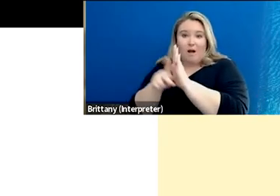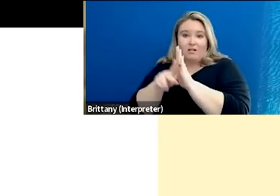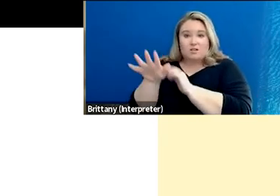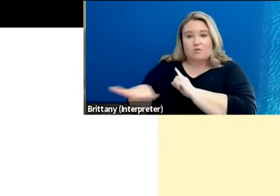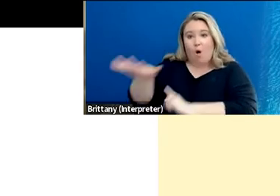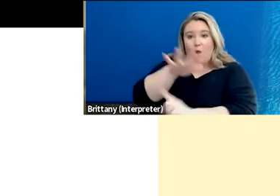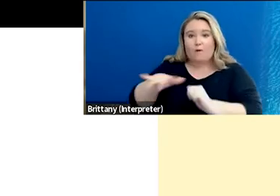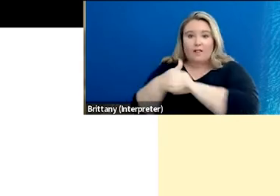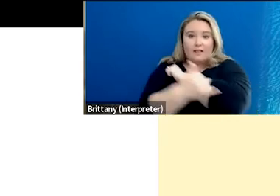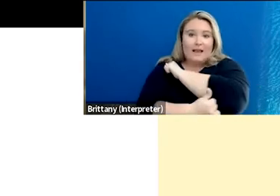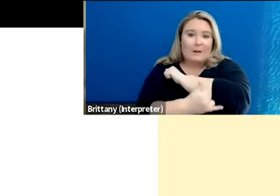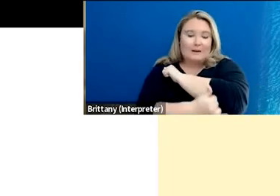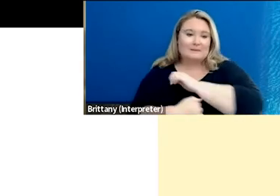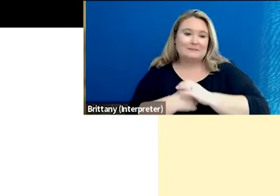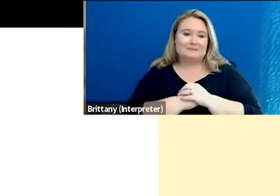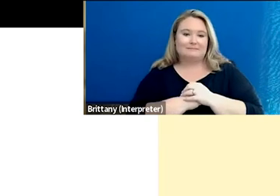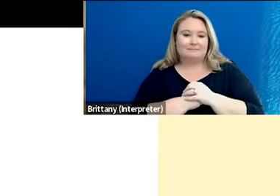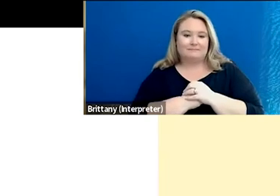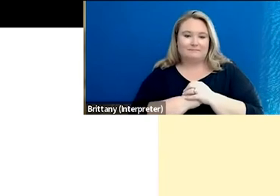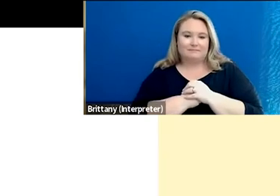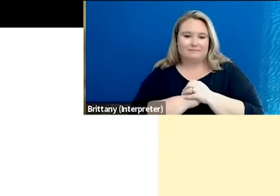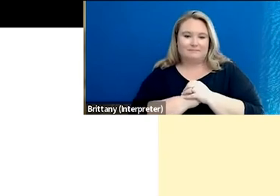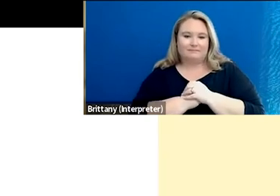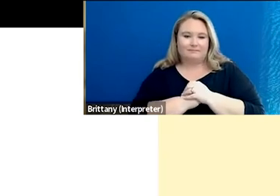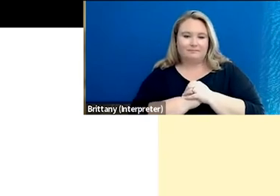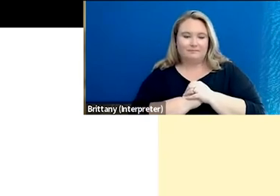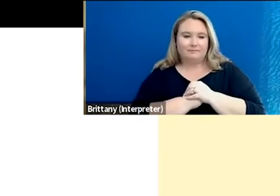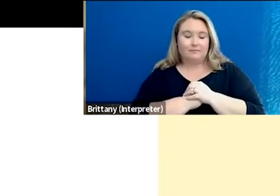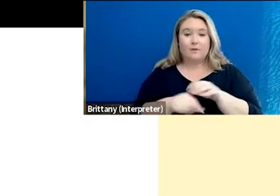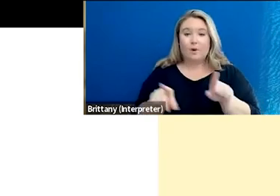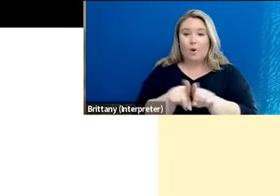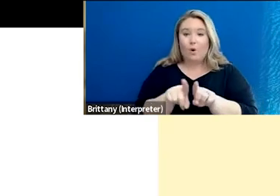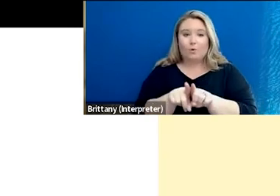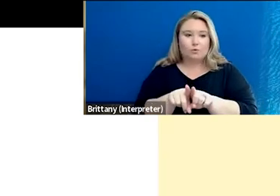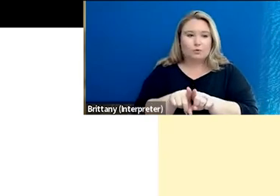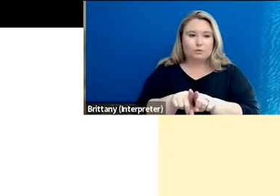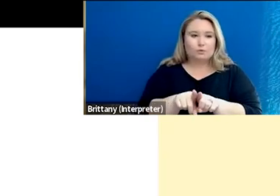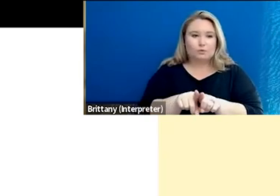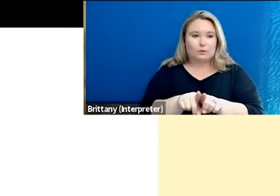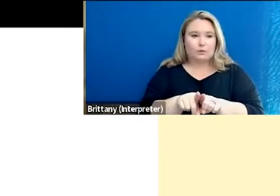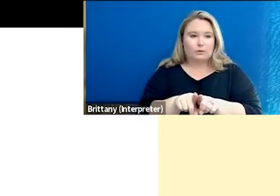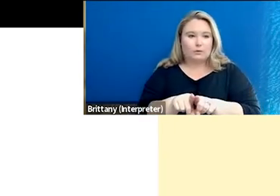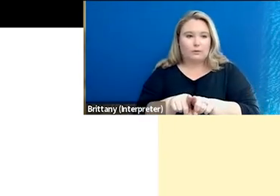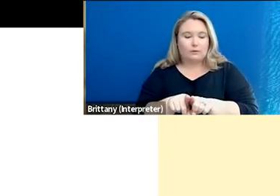Next slide, please. There's also, as I mentioned, transportation needed to be included.